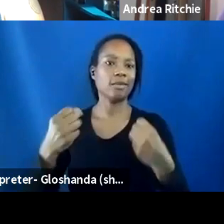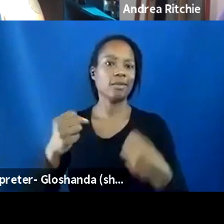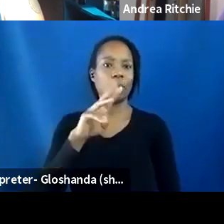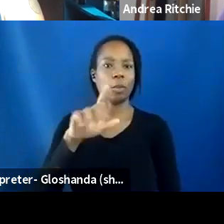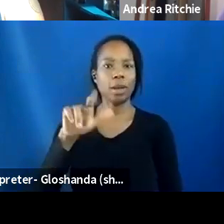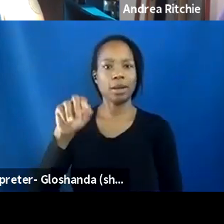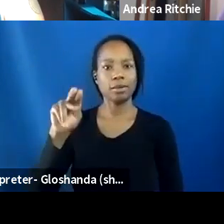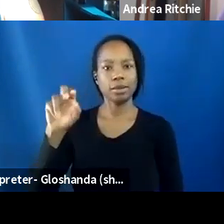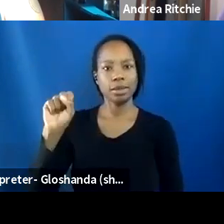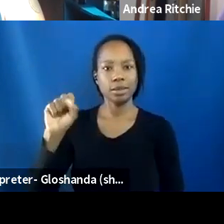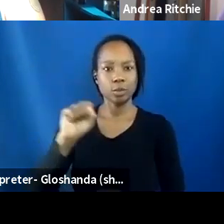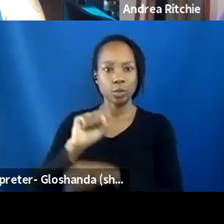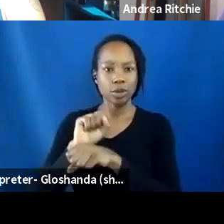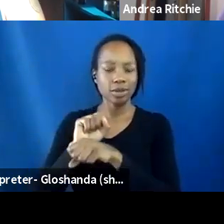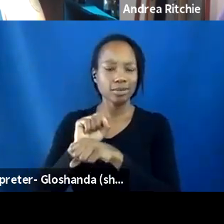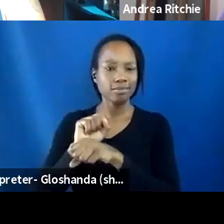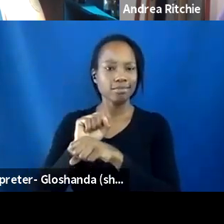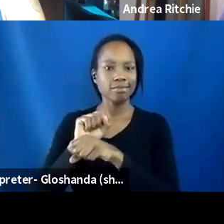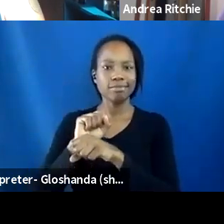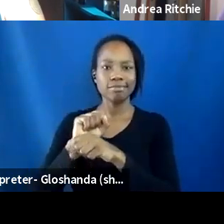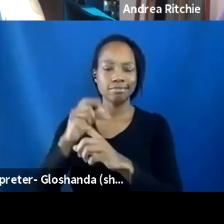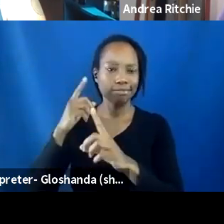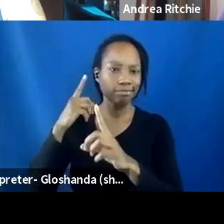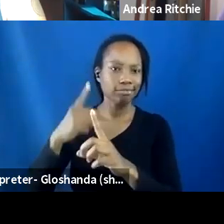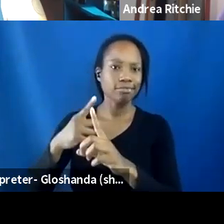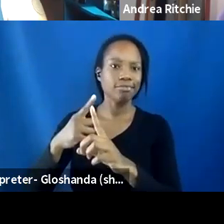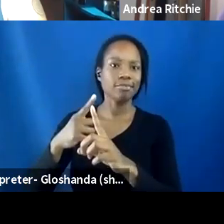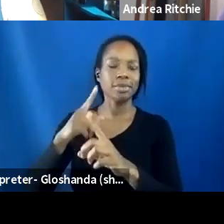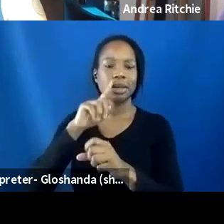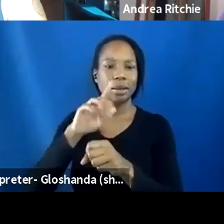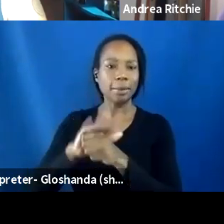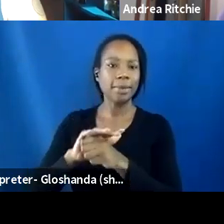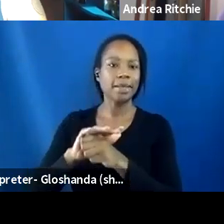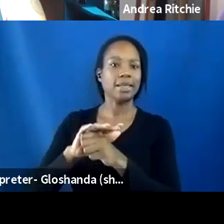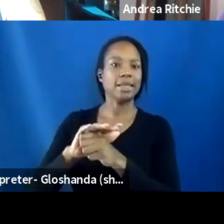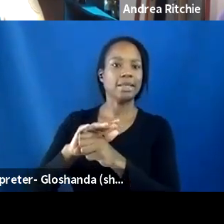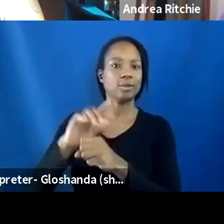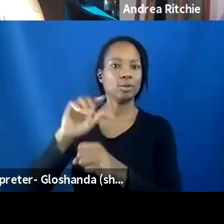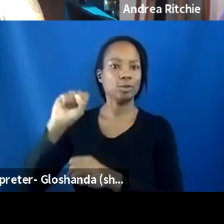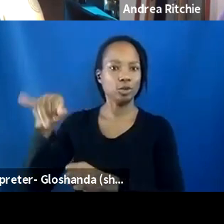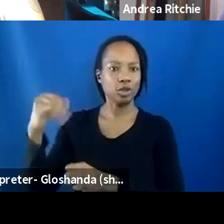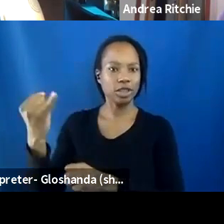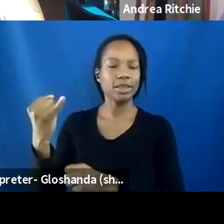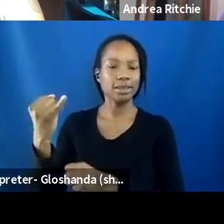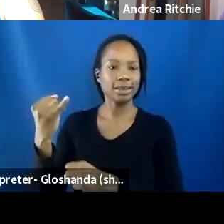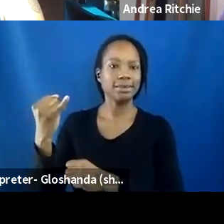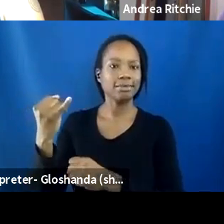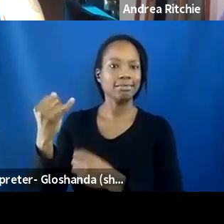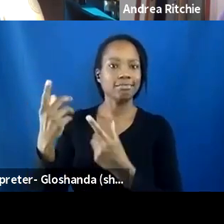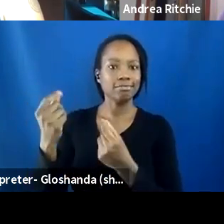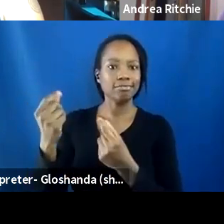to wellness informed by social justice. His interests are the practical embodiment of theory into systems and practices